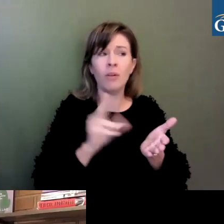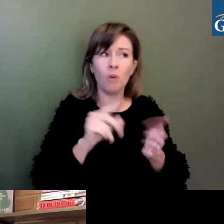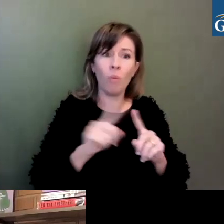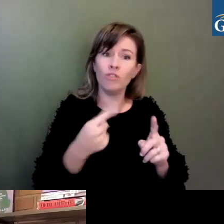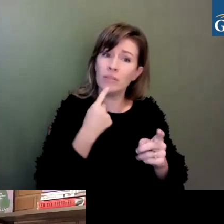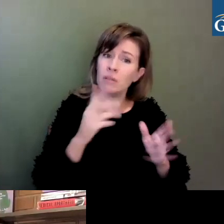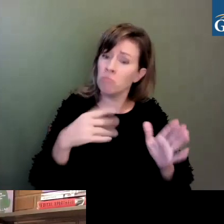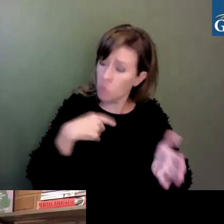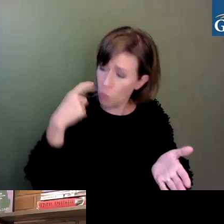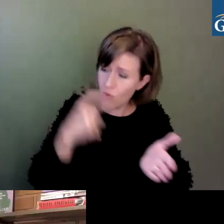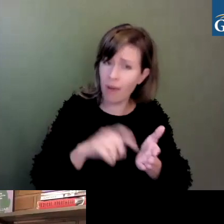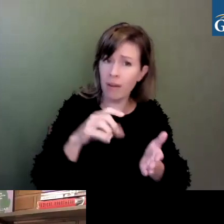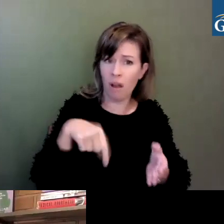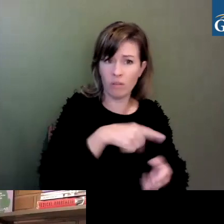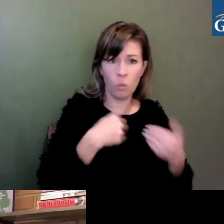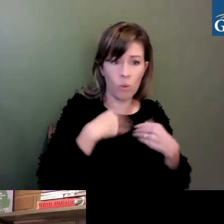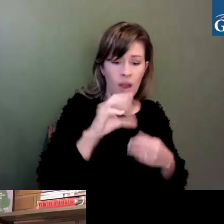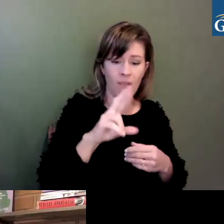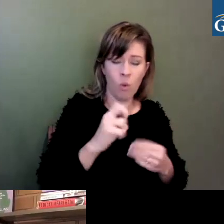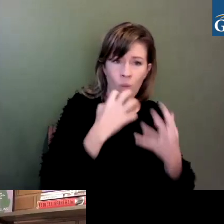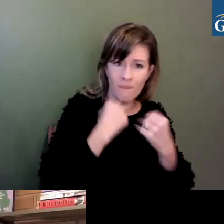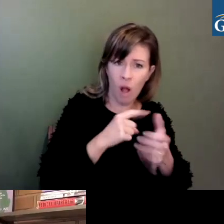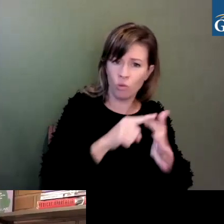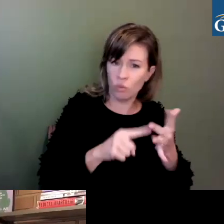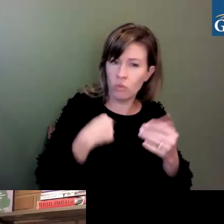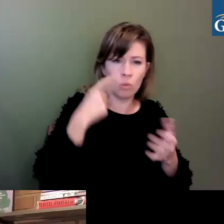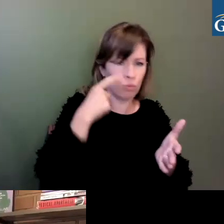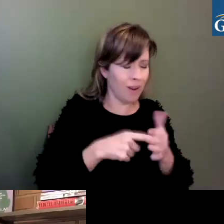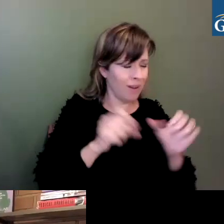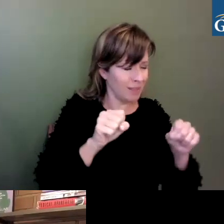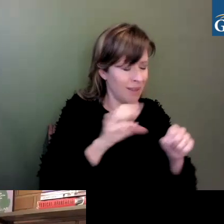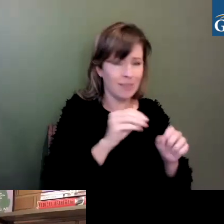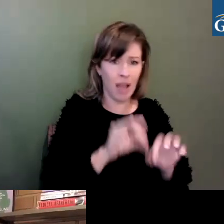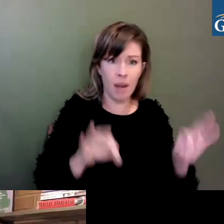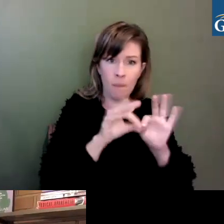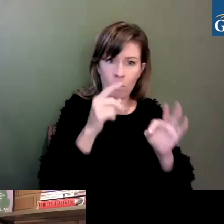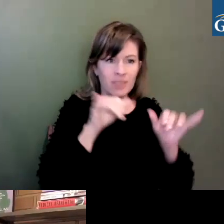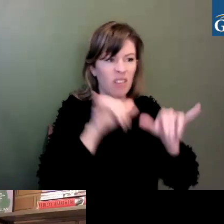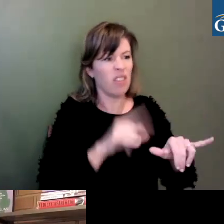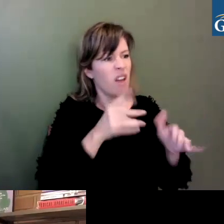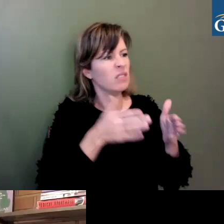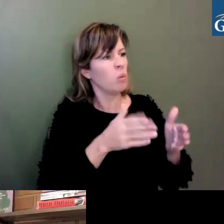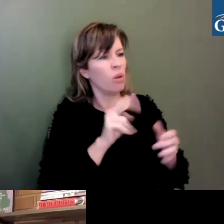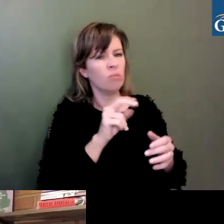already. And that is important because that's a very normative way of saying the science can be done better in